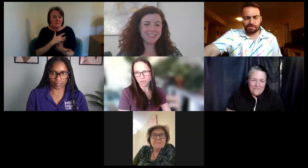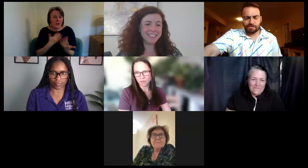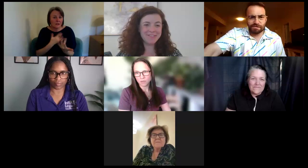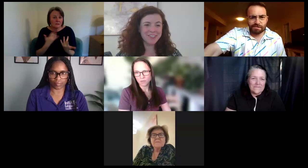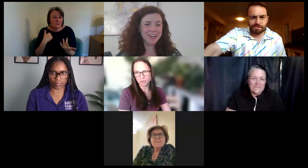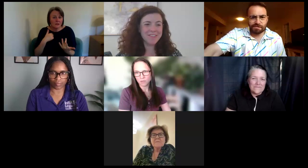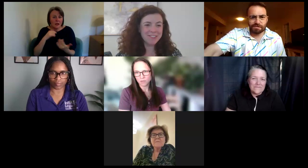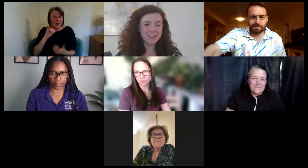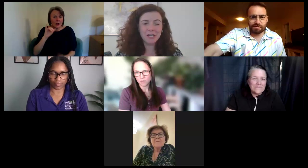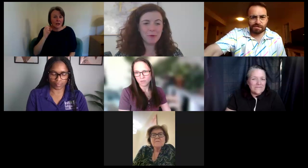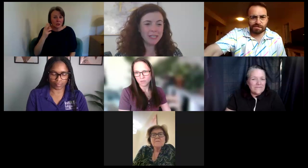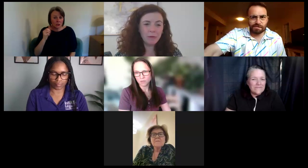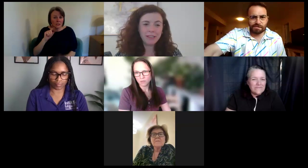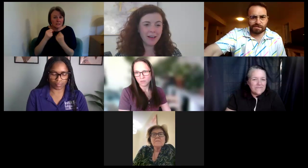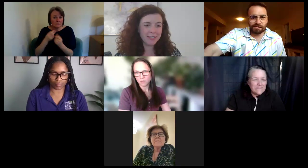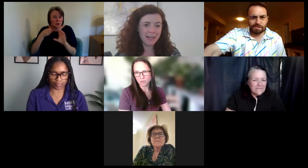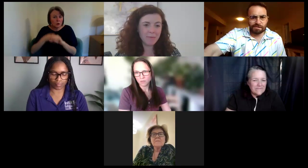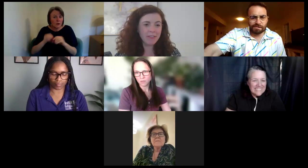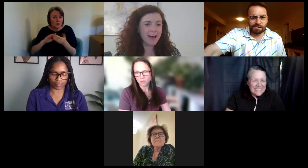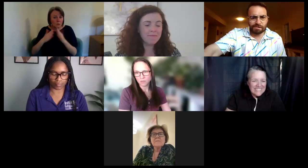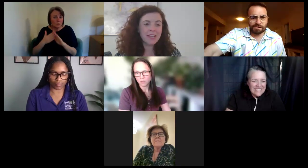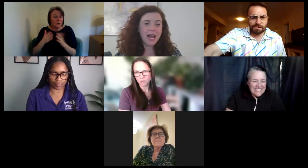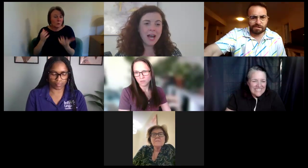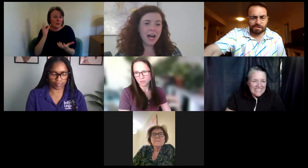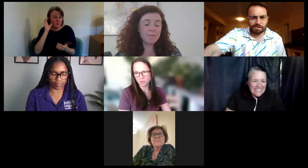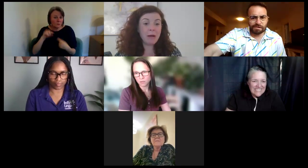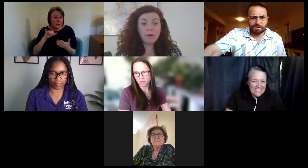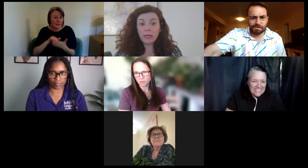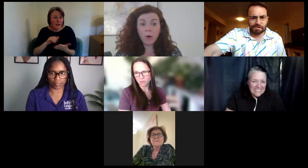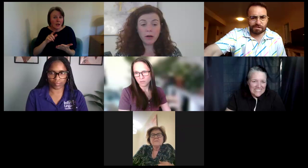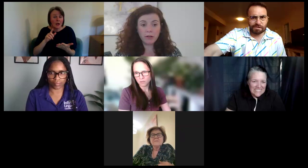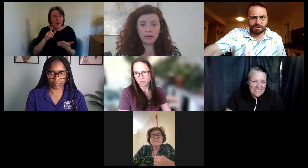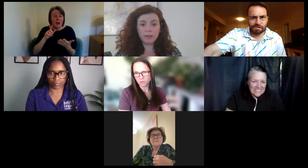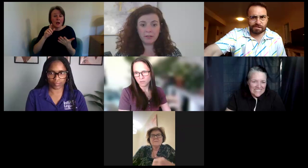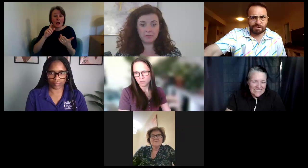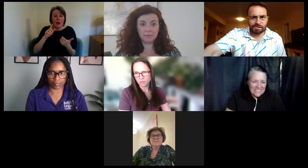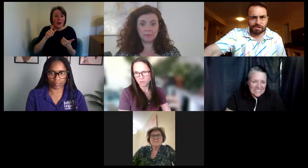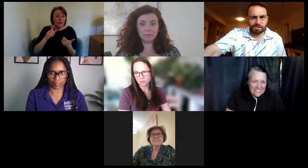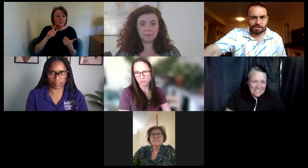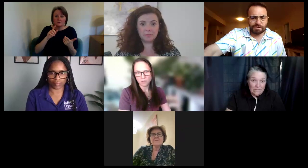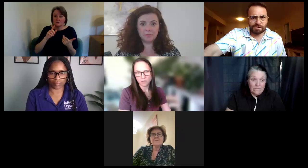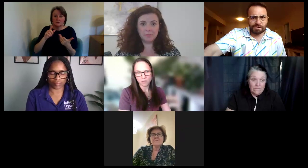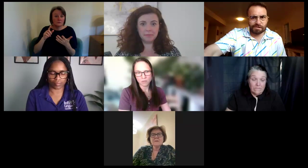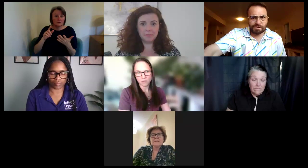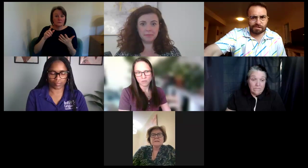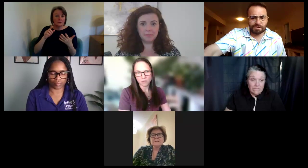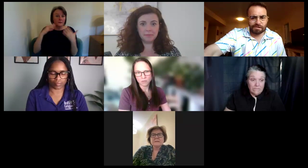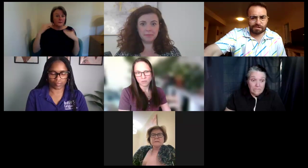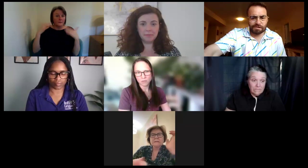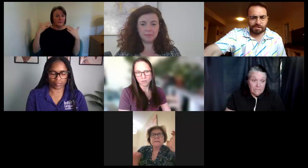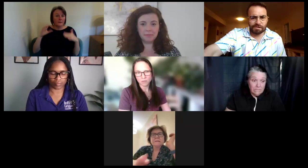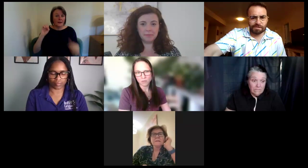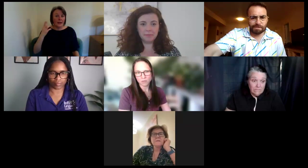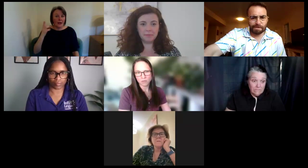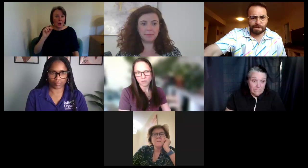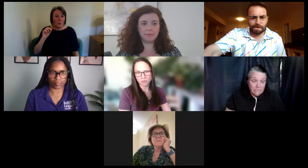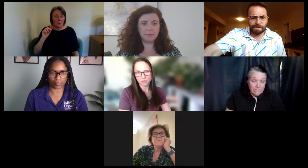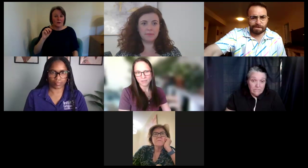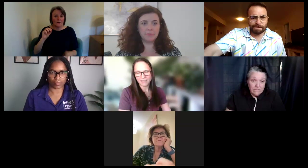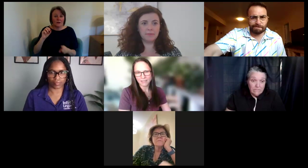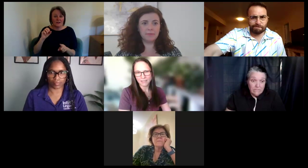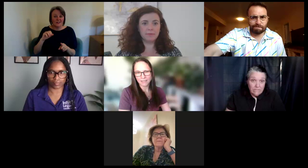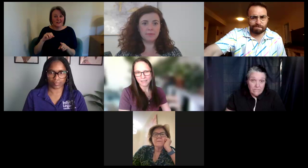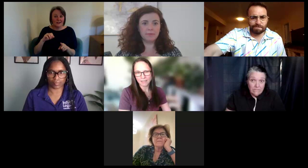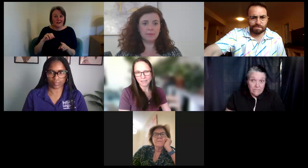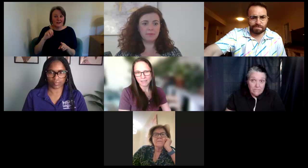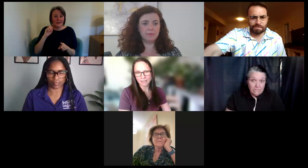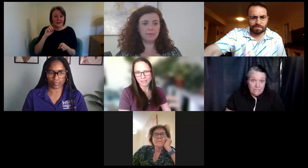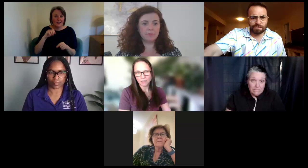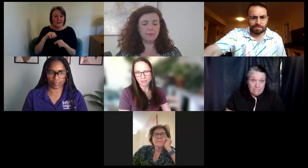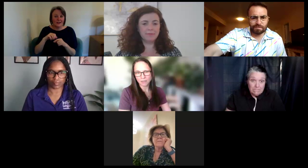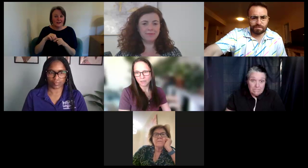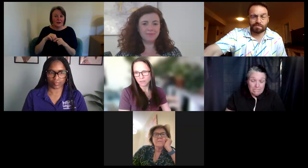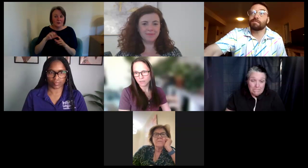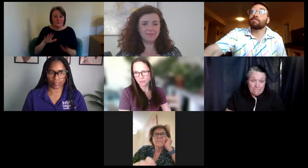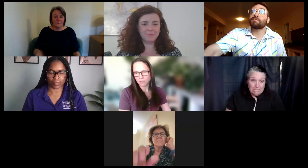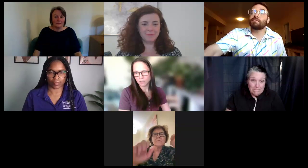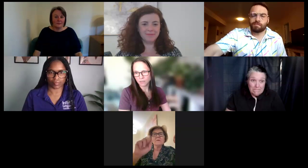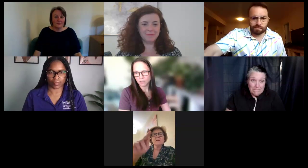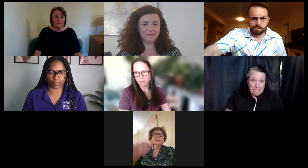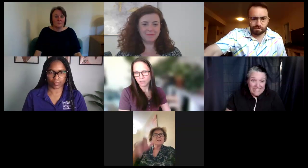could come out to in the community, we'd love to hear about them. (ECHO)